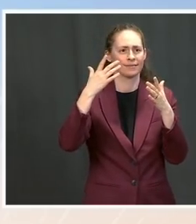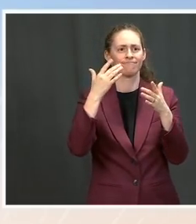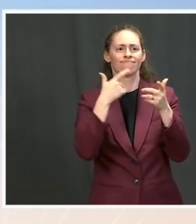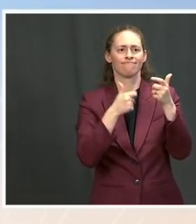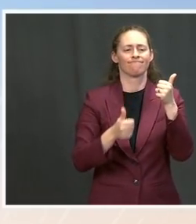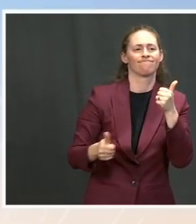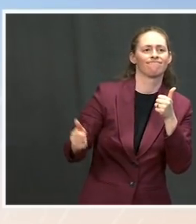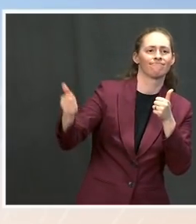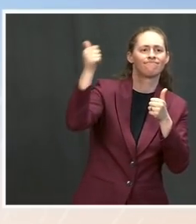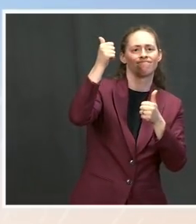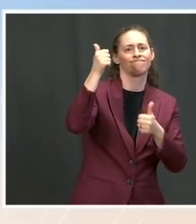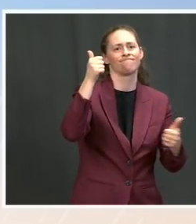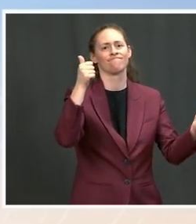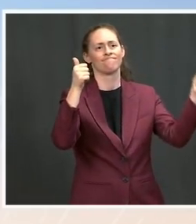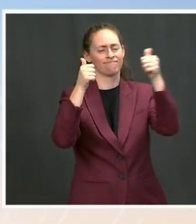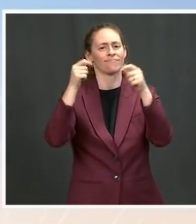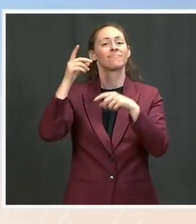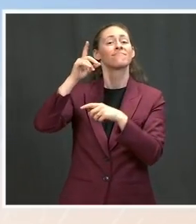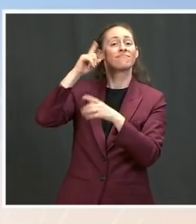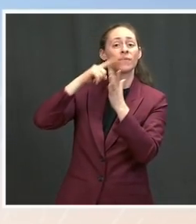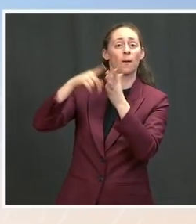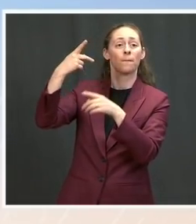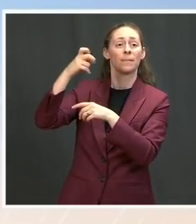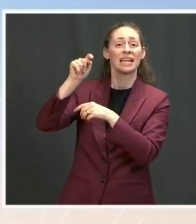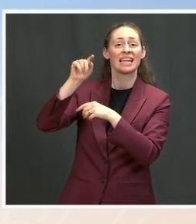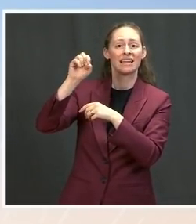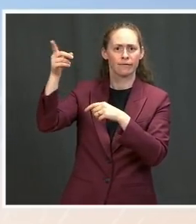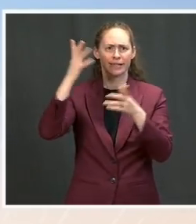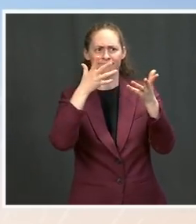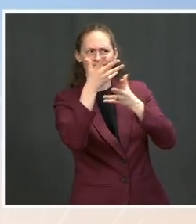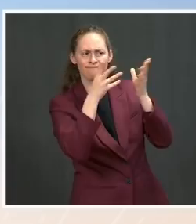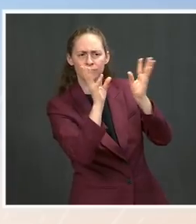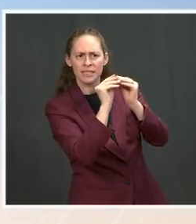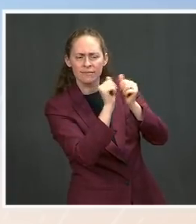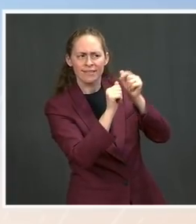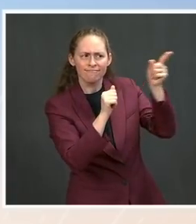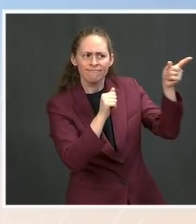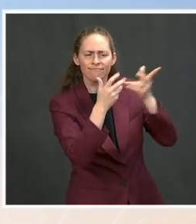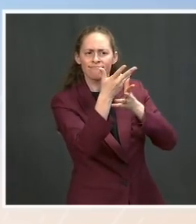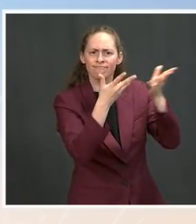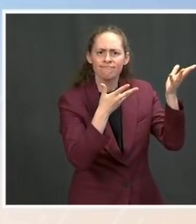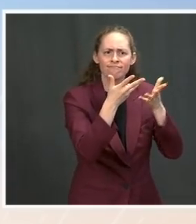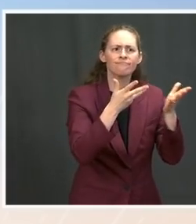this week on the package, as well as speaking at Leader Hoyer's committee chair weekly brief -- meeting.